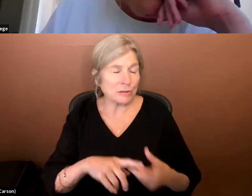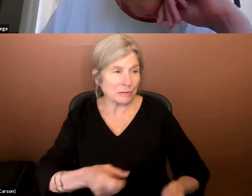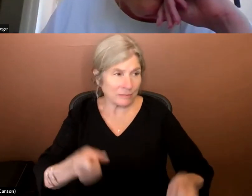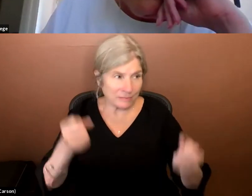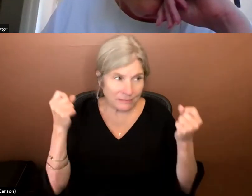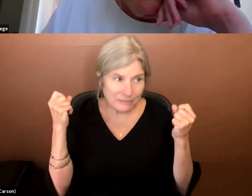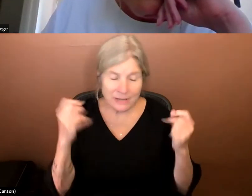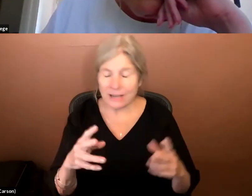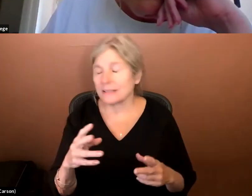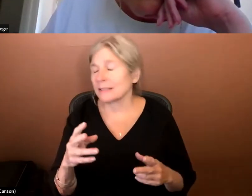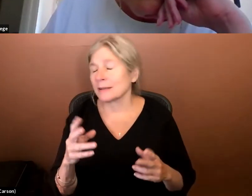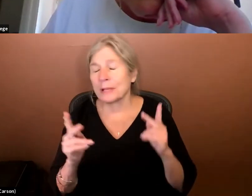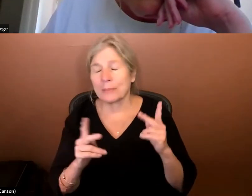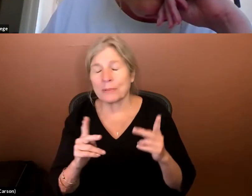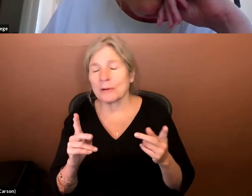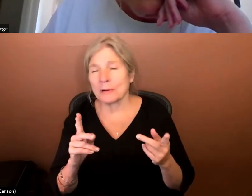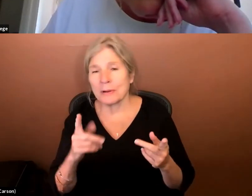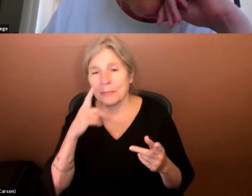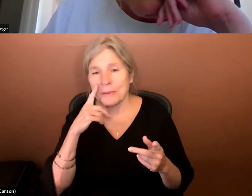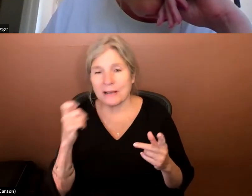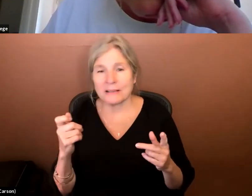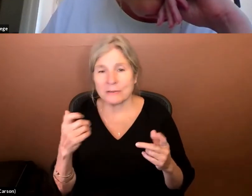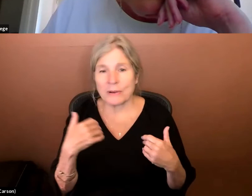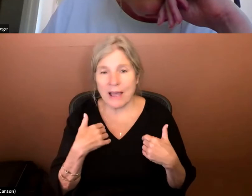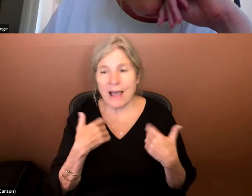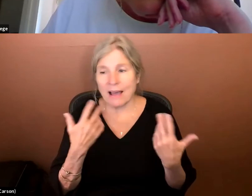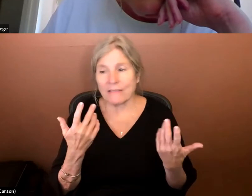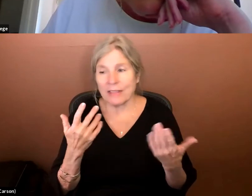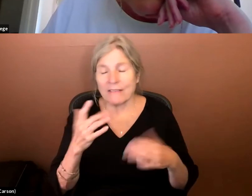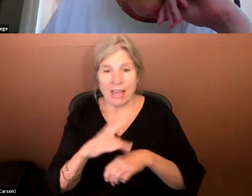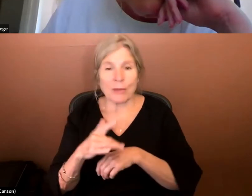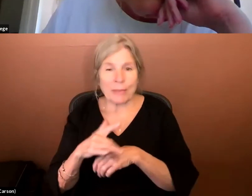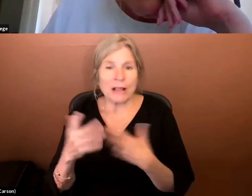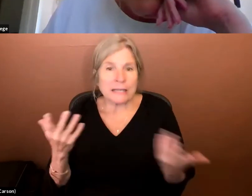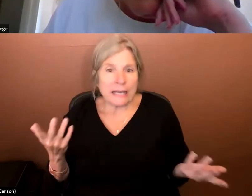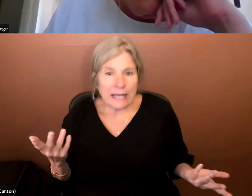match the new mass availability of written material in the and